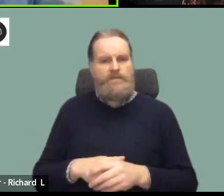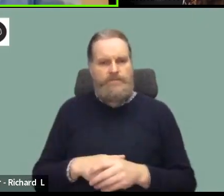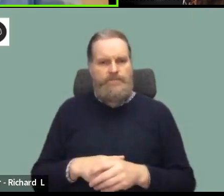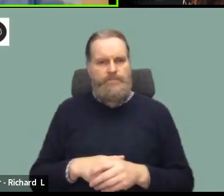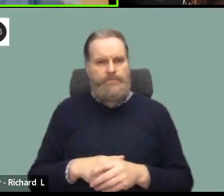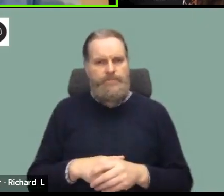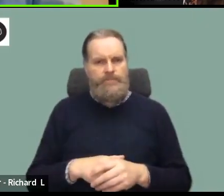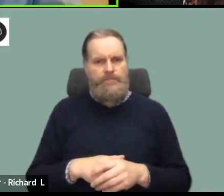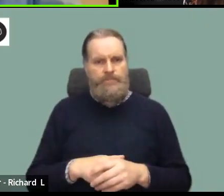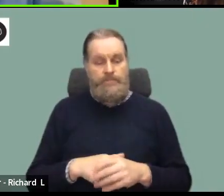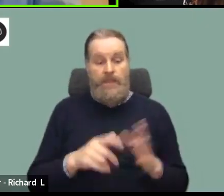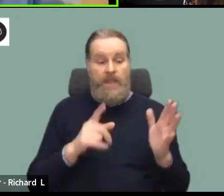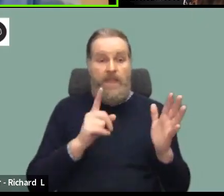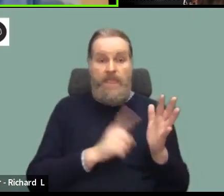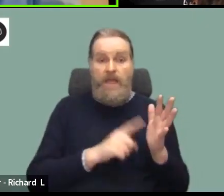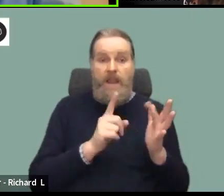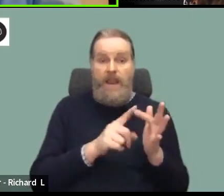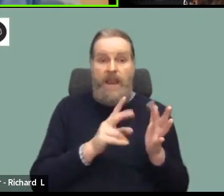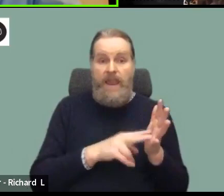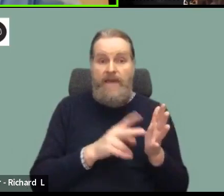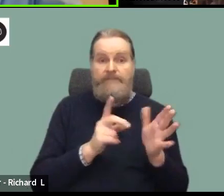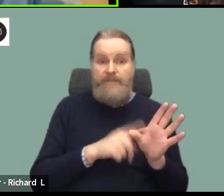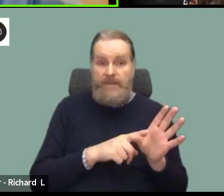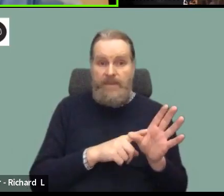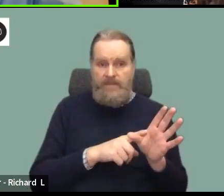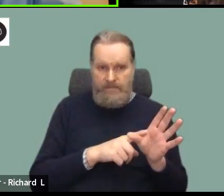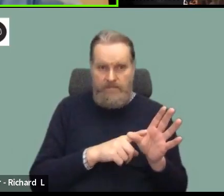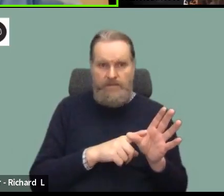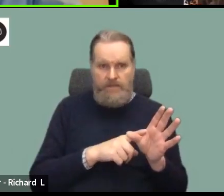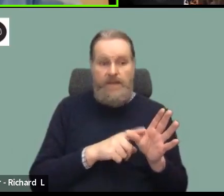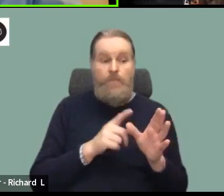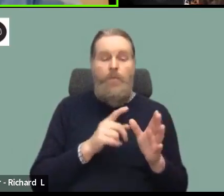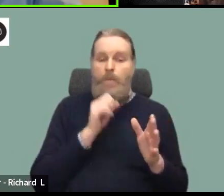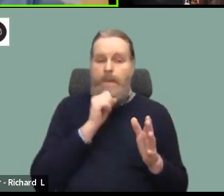illustrate this with an example.